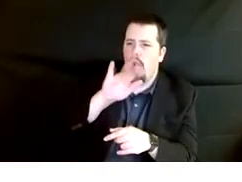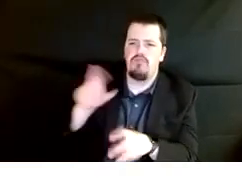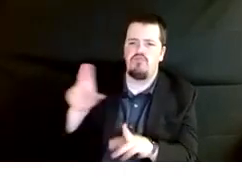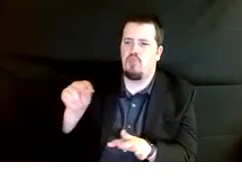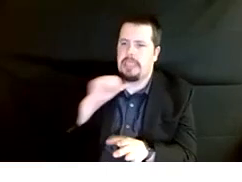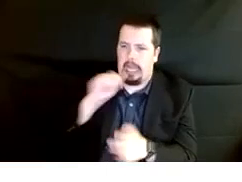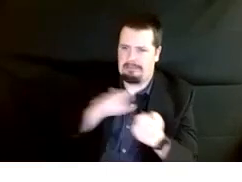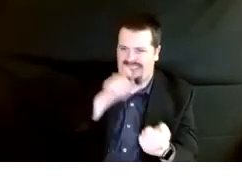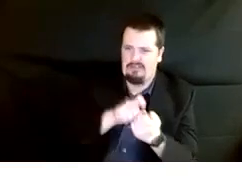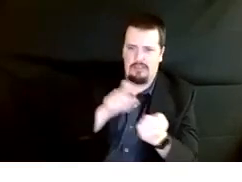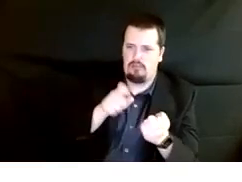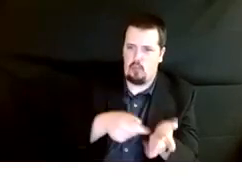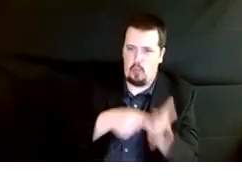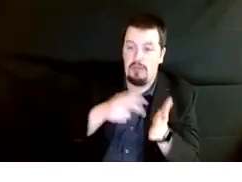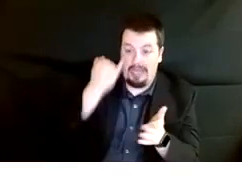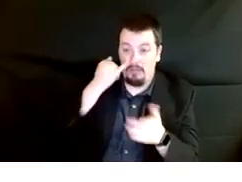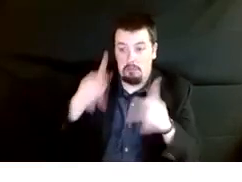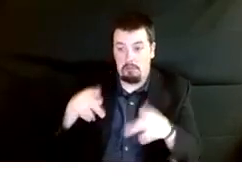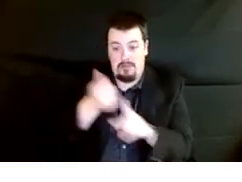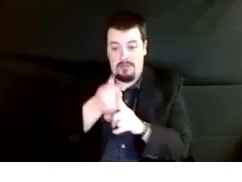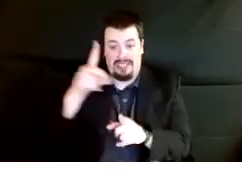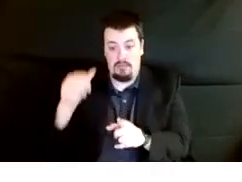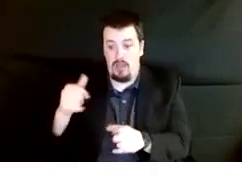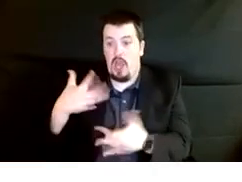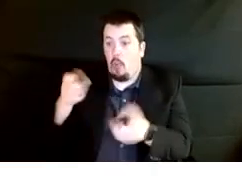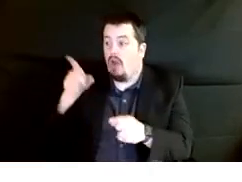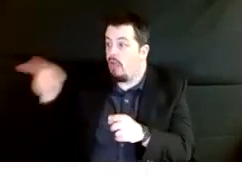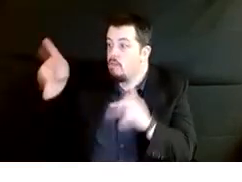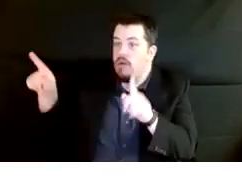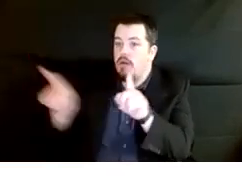a disability you know comes in and says I want this person to be with me for whatever reason